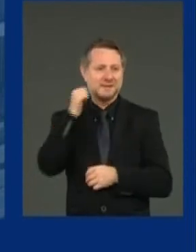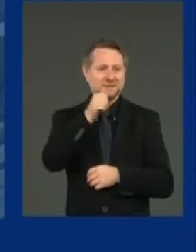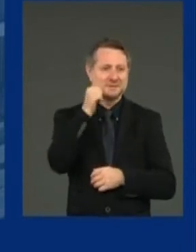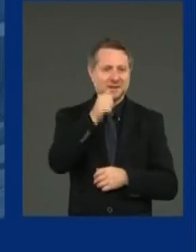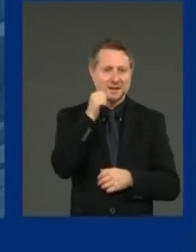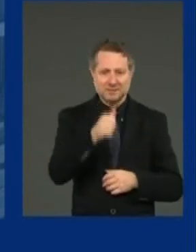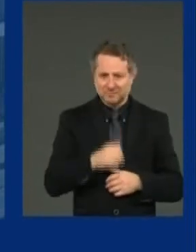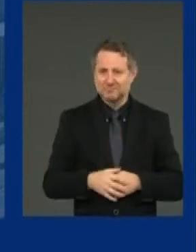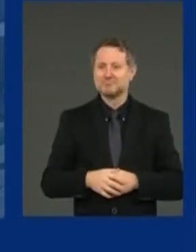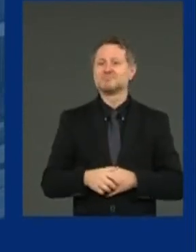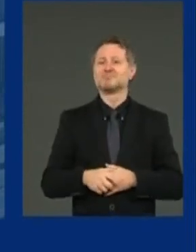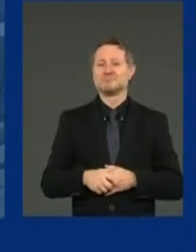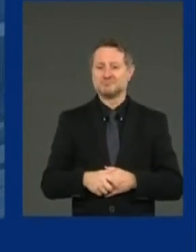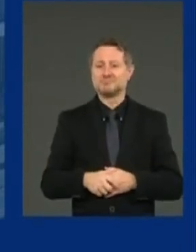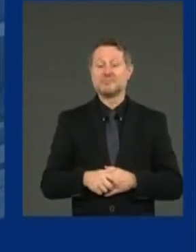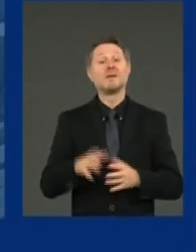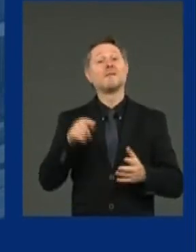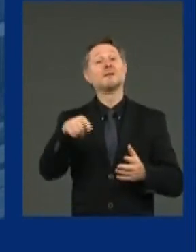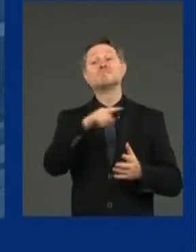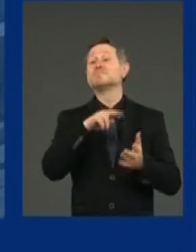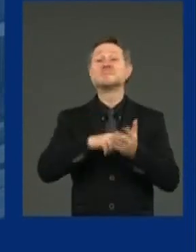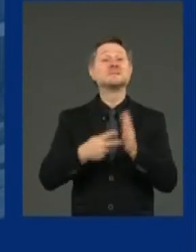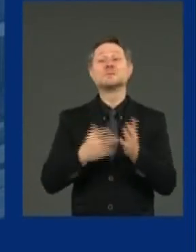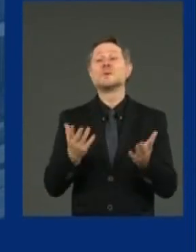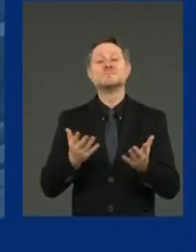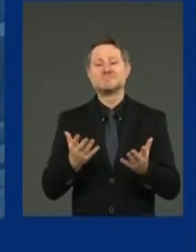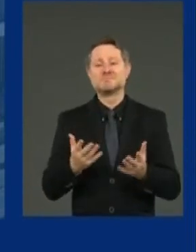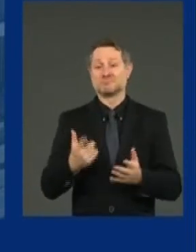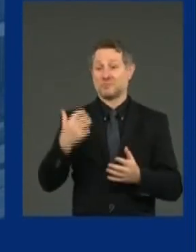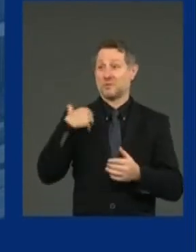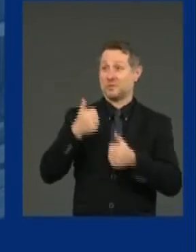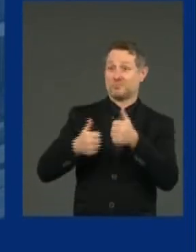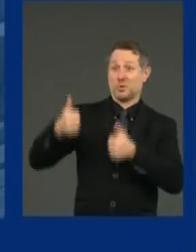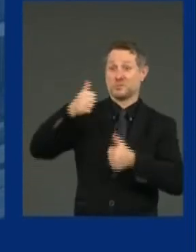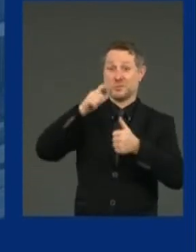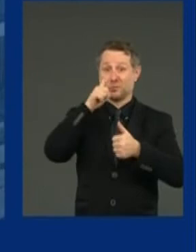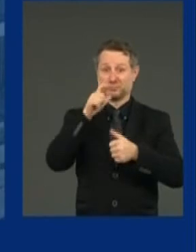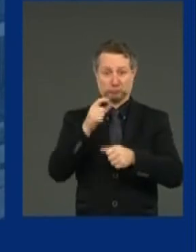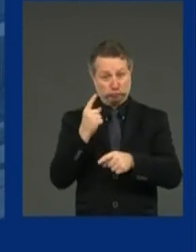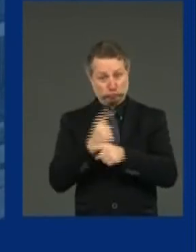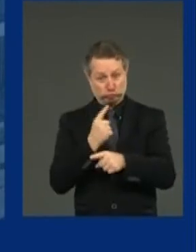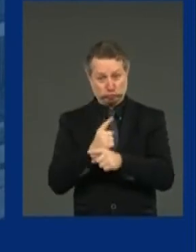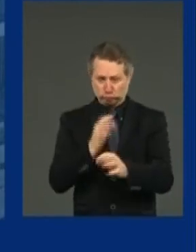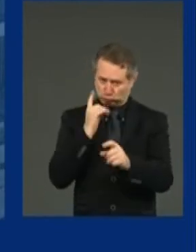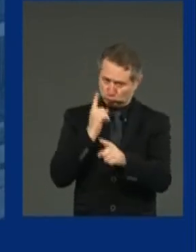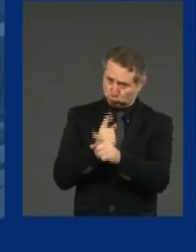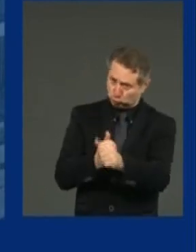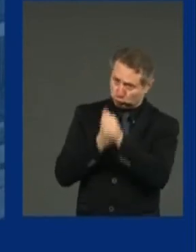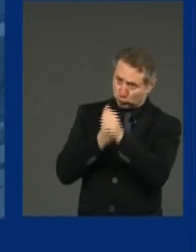IT IS A FUNCTION OF WHAT WE DO. SO YOU TELL ME HOW RESPONSIBLE